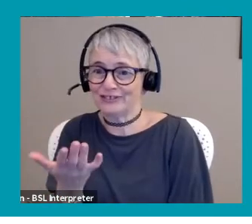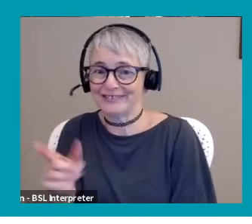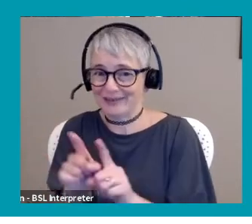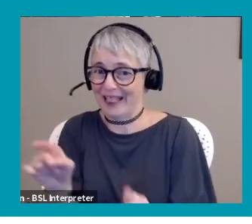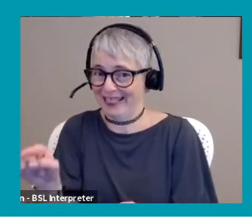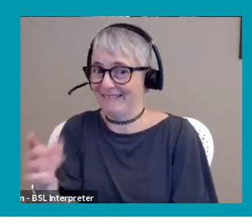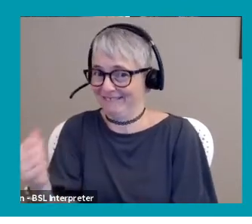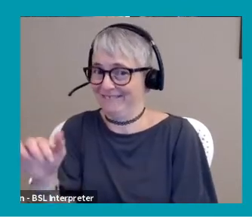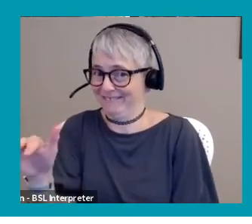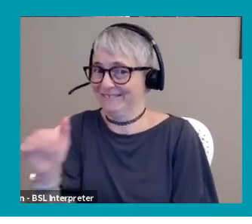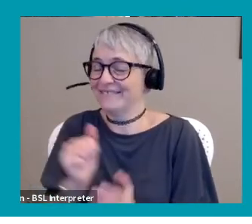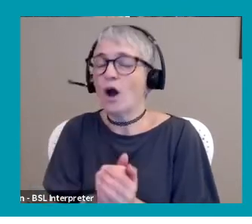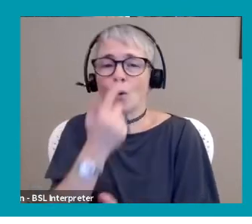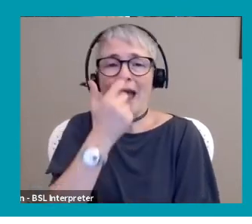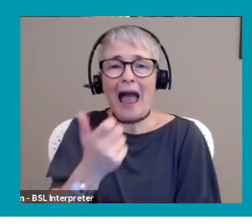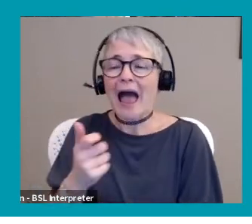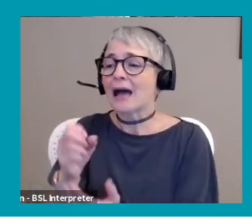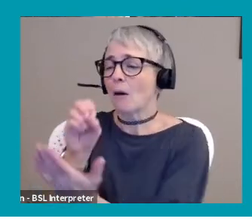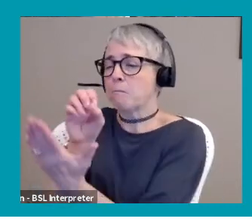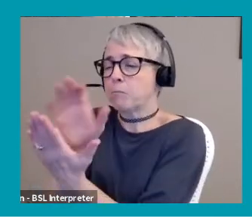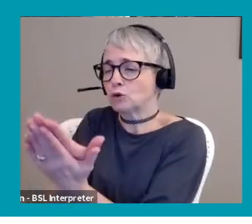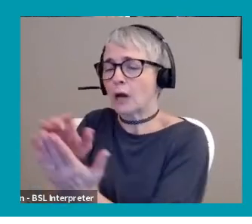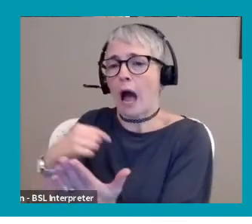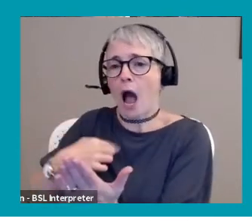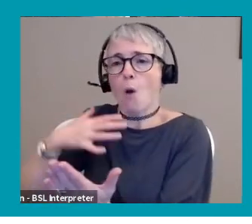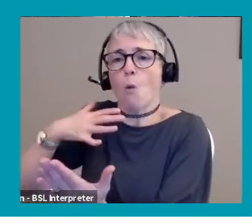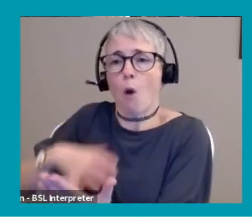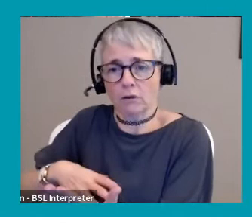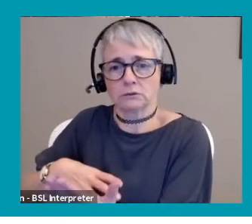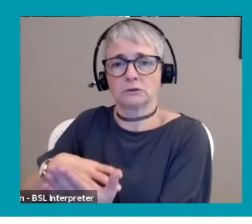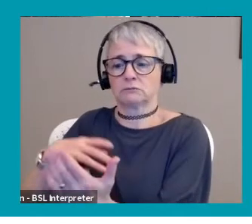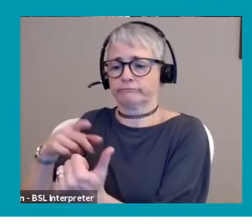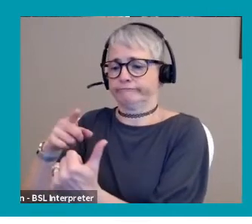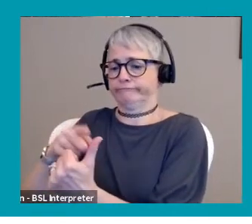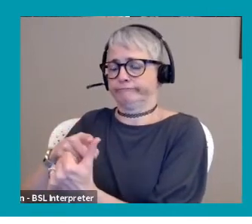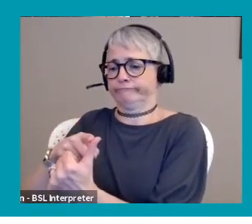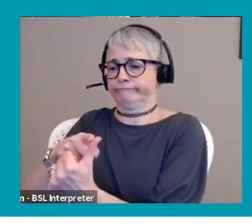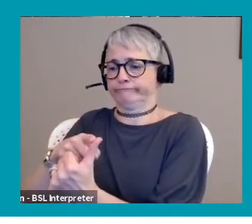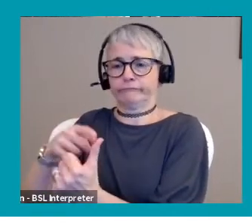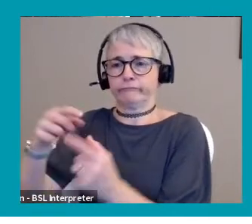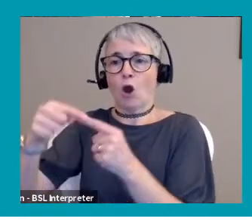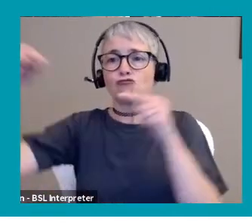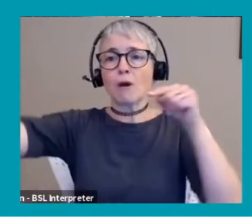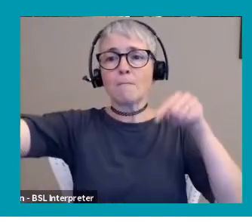And you can narrow it down to remote working and maybe you want hybrid working.